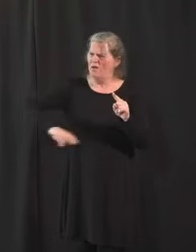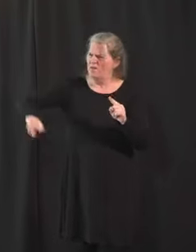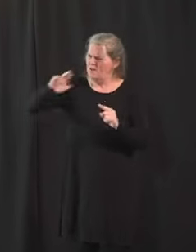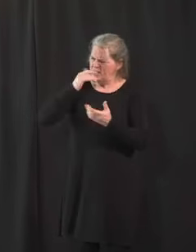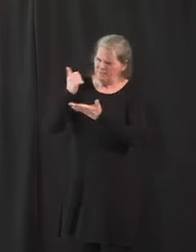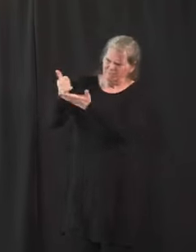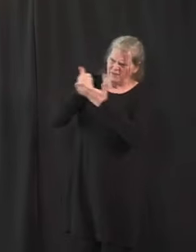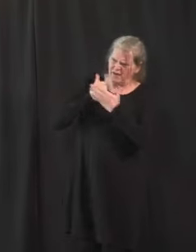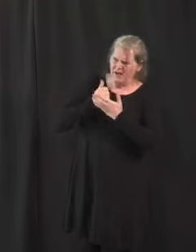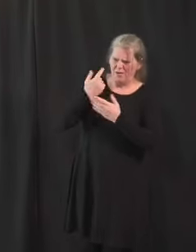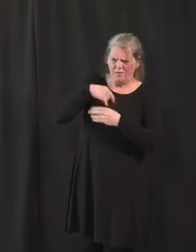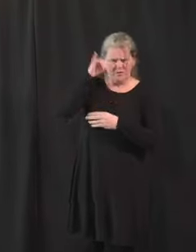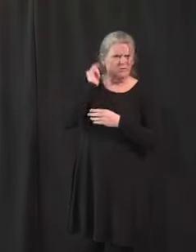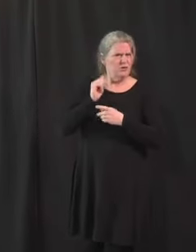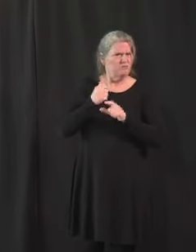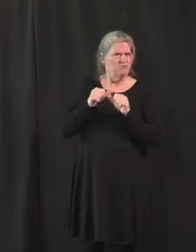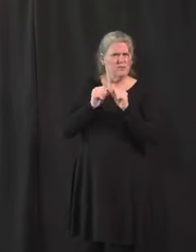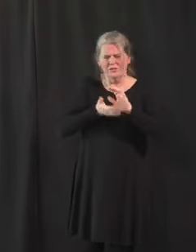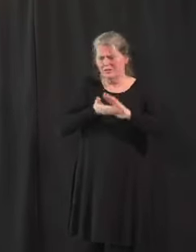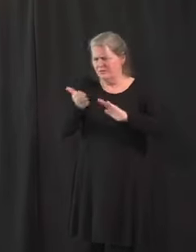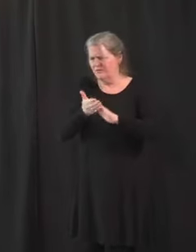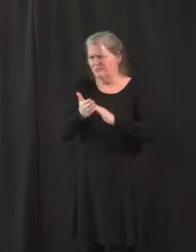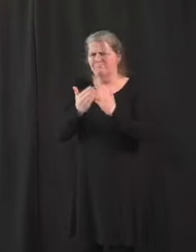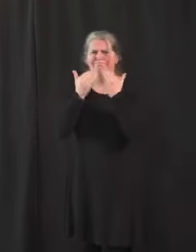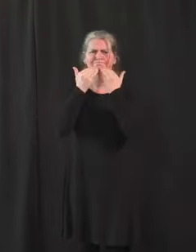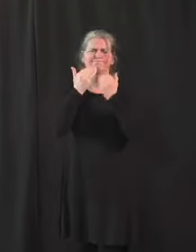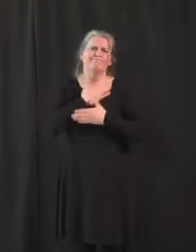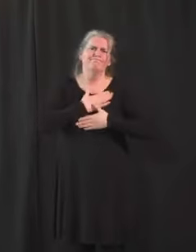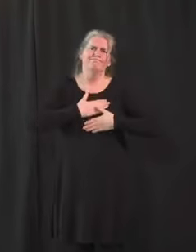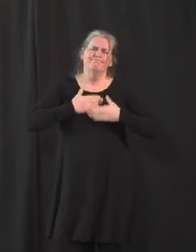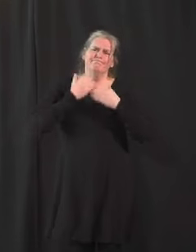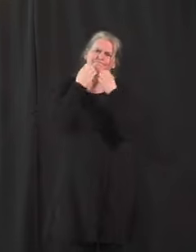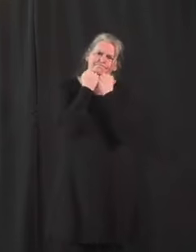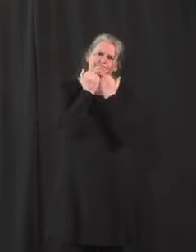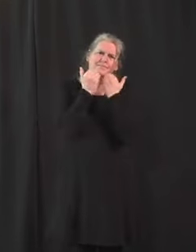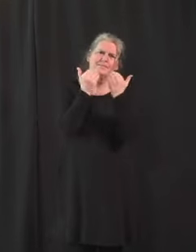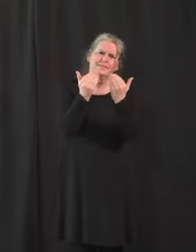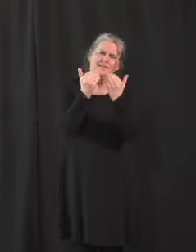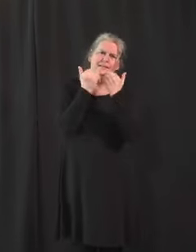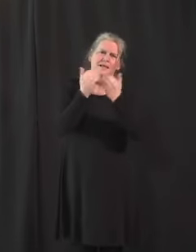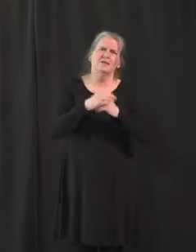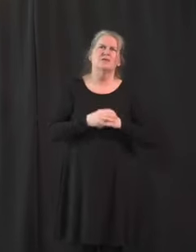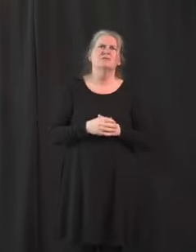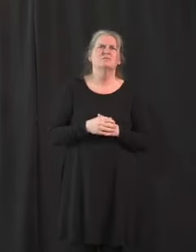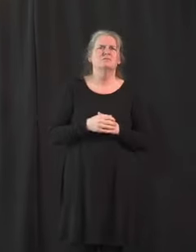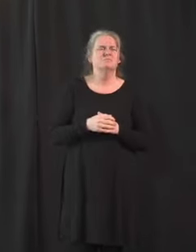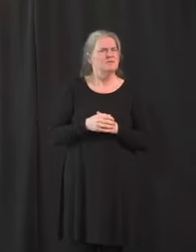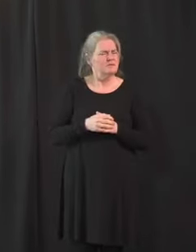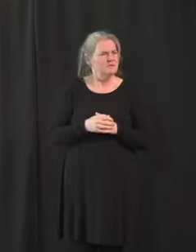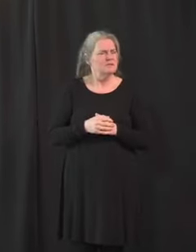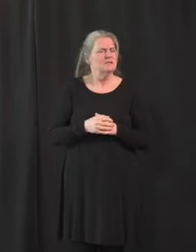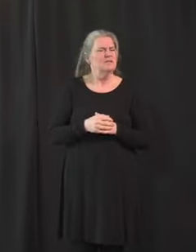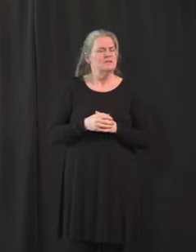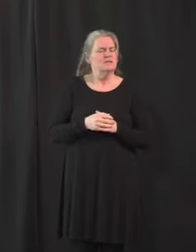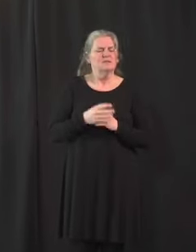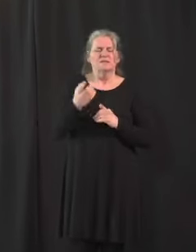APPRECIATE ALL THAT YOU DO. SOME CONVERSATIONS SEEM TO TURN TOWARDS WHEN THIS SITUATION